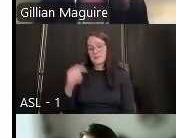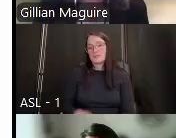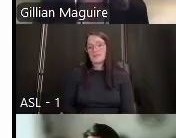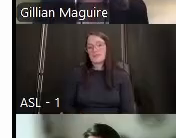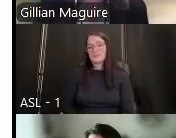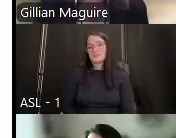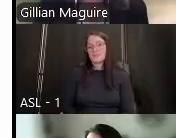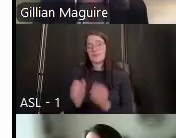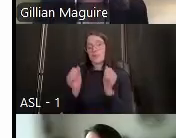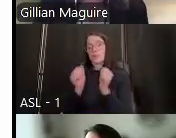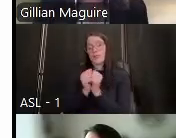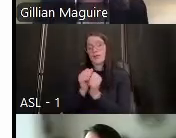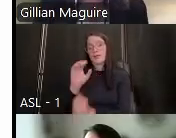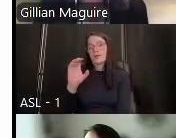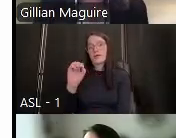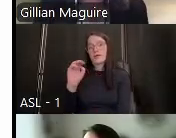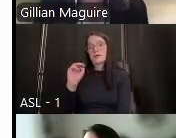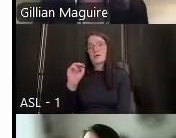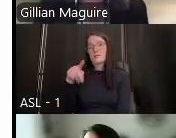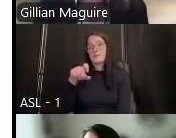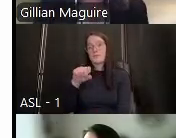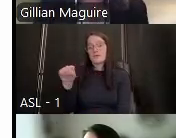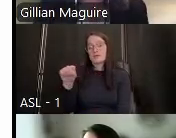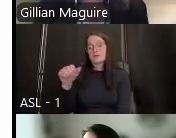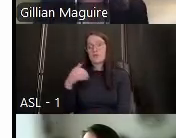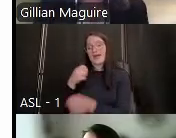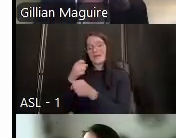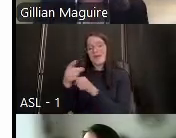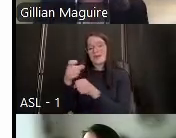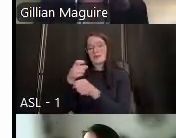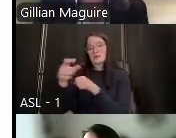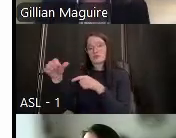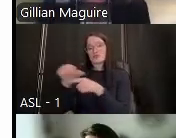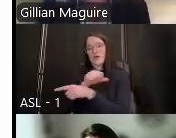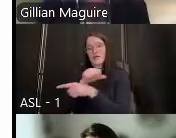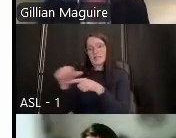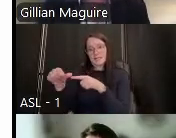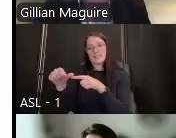of yearly trainings that we do um through our apps um whether it's safety training,